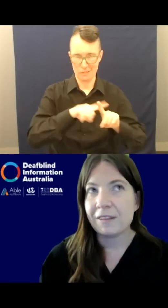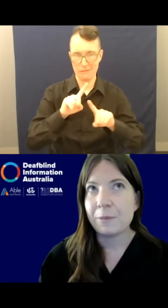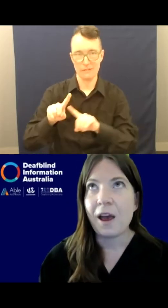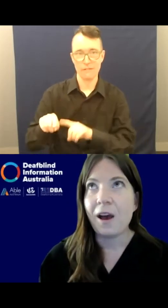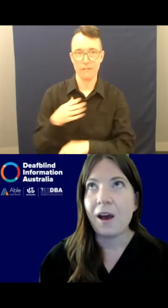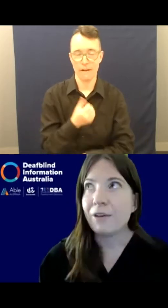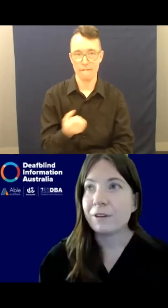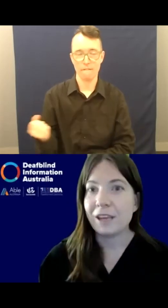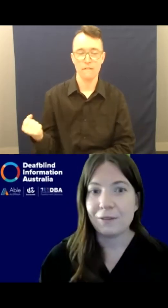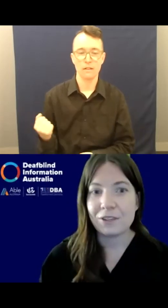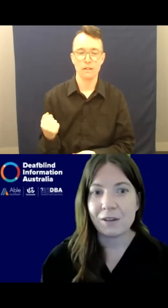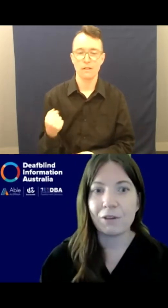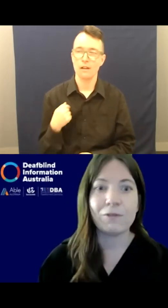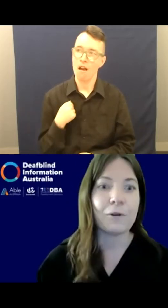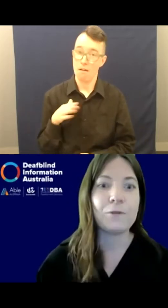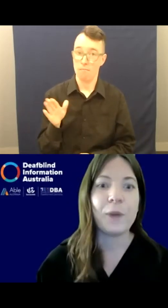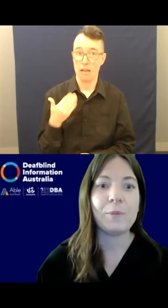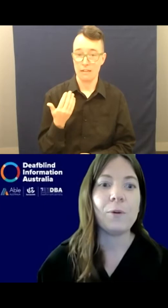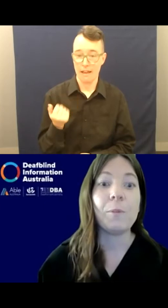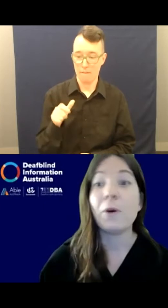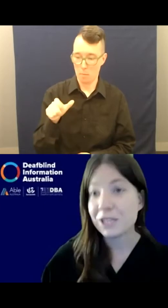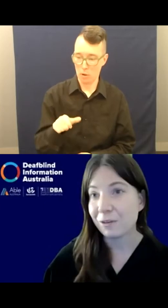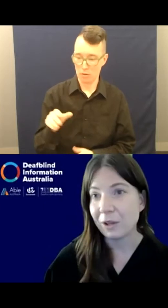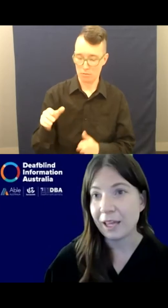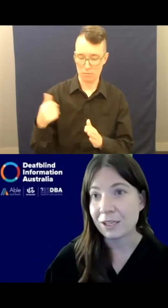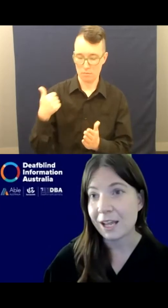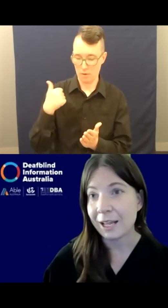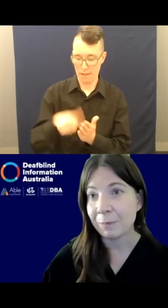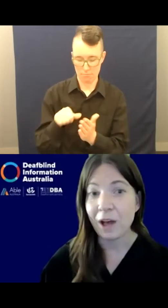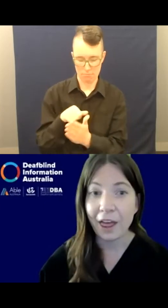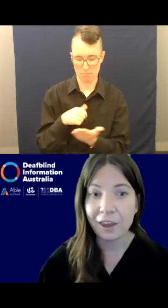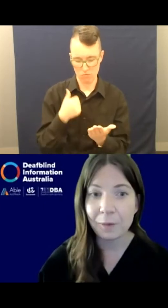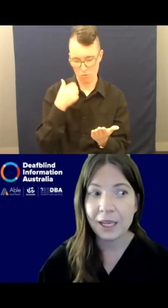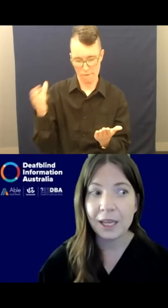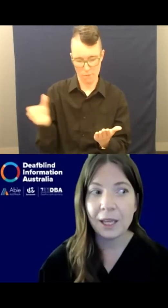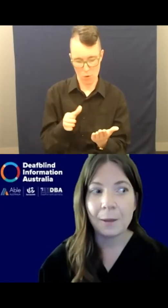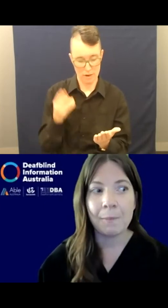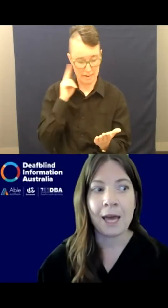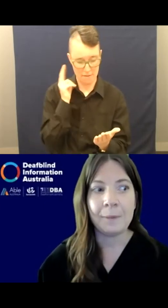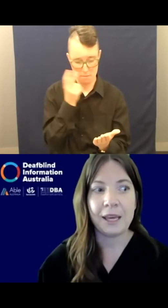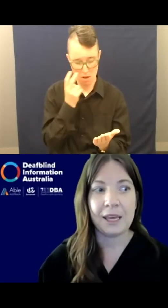why I've received referrals for people born deaf and blind for art therapy might be